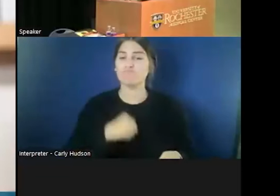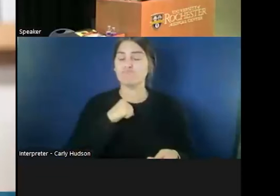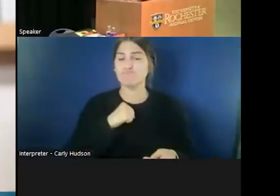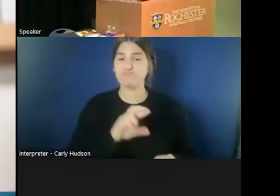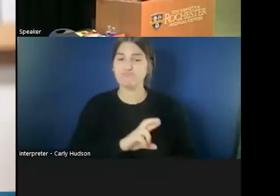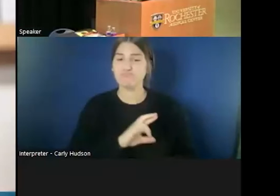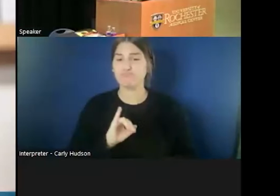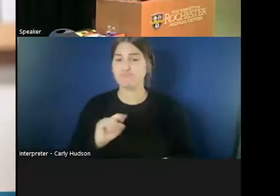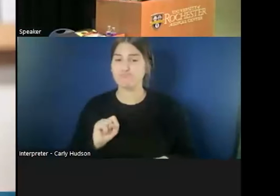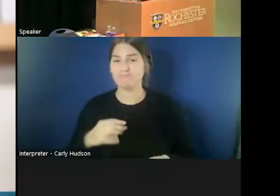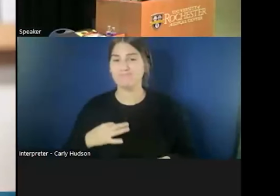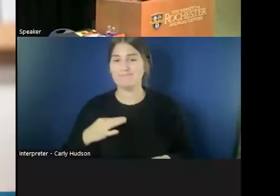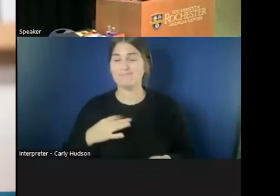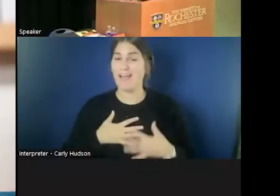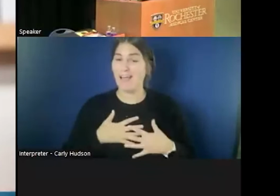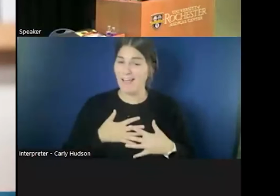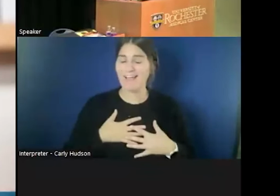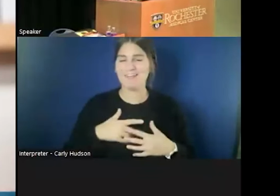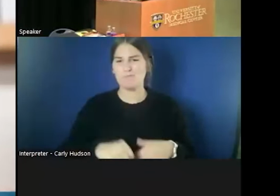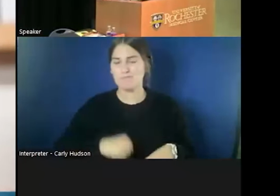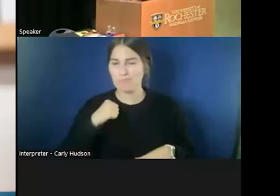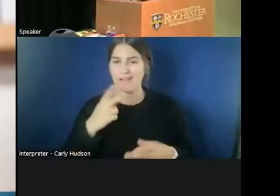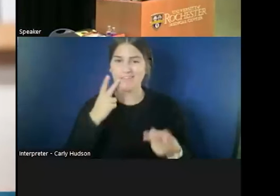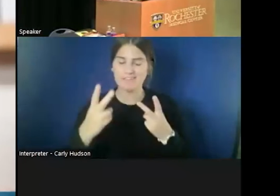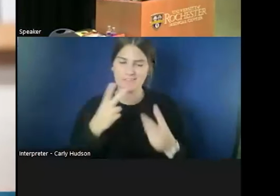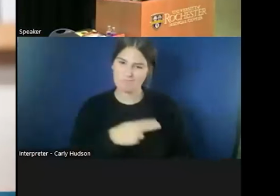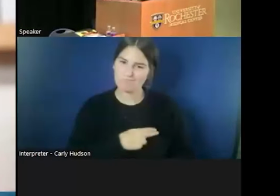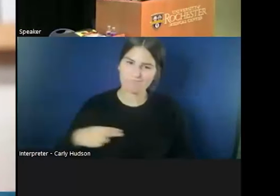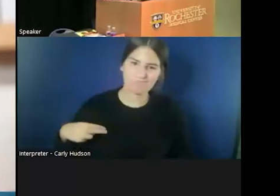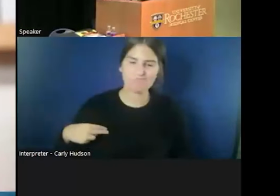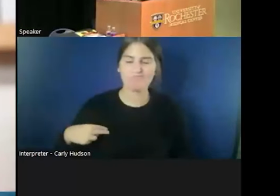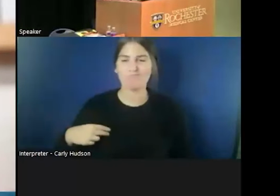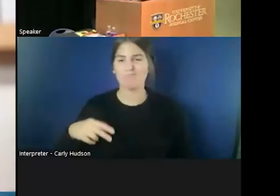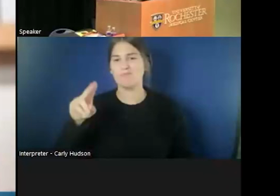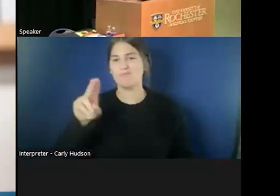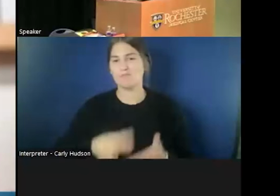shirt I've seen people proudly wearing University of Rochester shirts the thing about it is is we